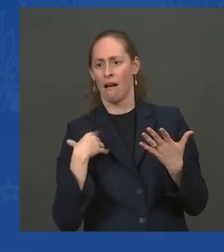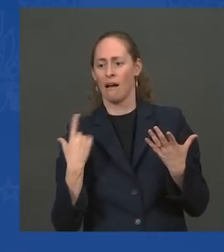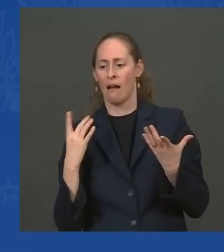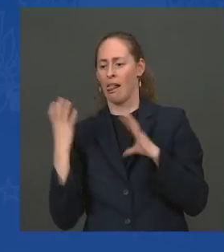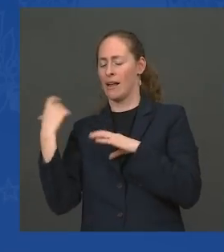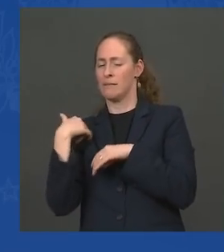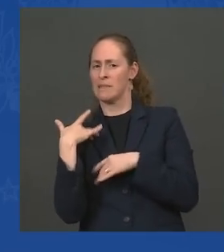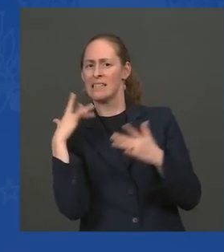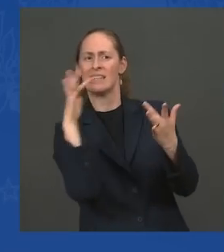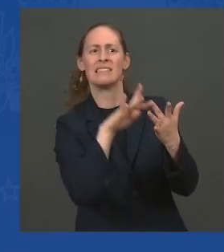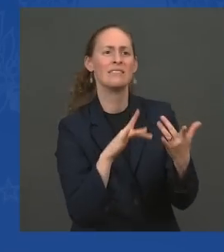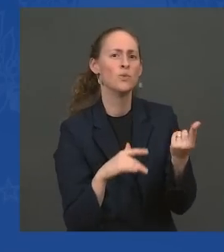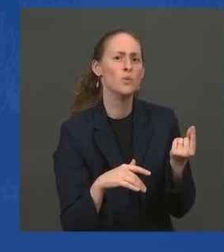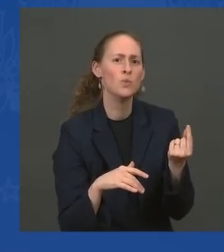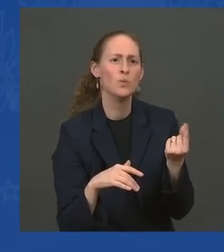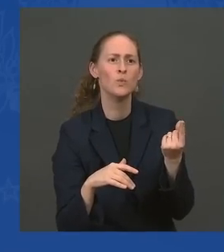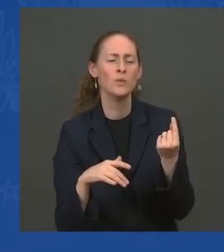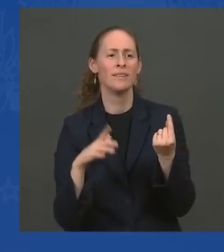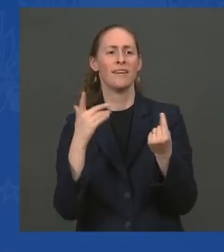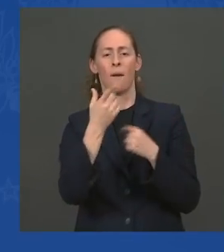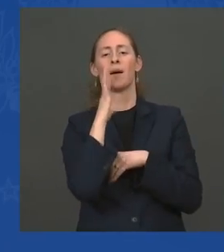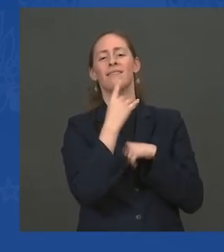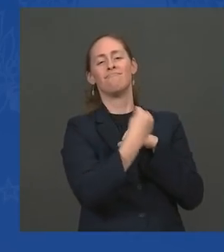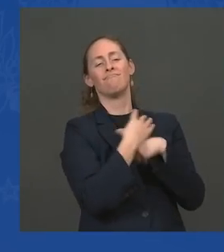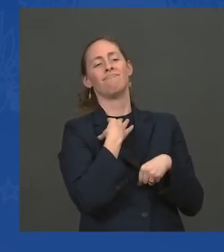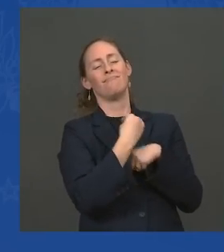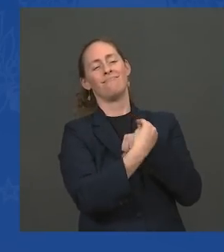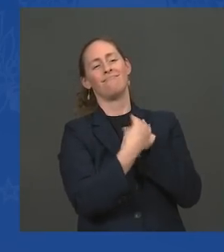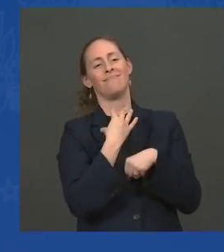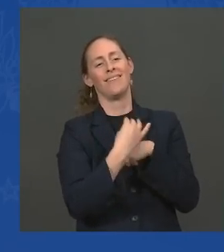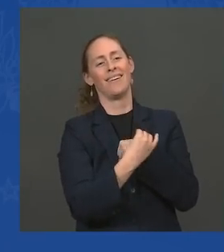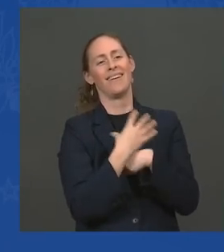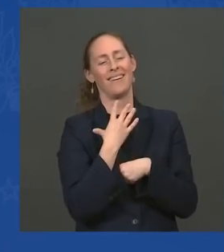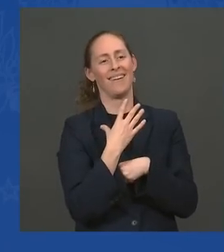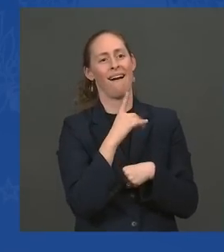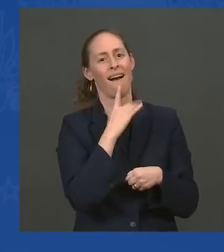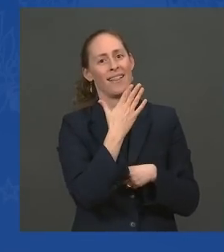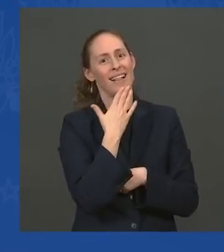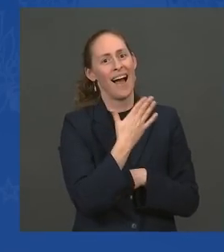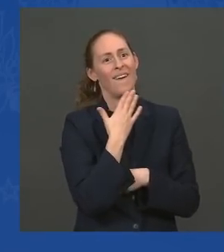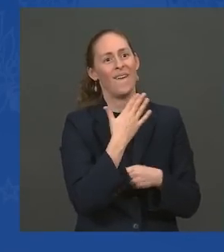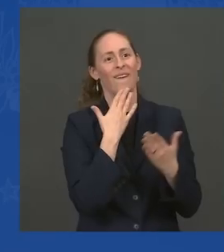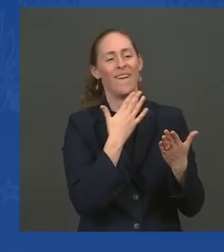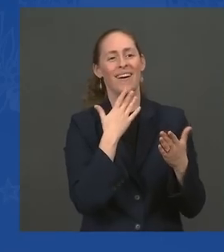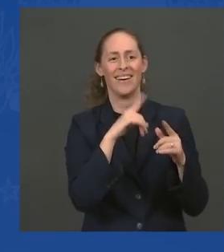it doesn't mean I followed her advice; it means I may not have followed it. But, Debbie, thank you for being such a good friend for so long.